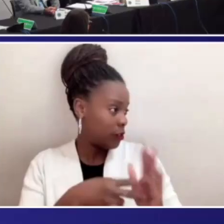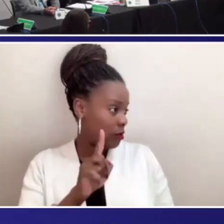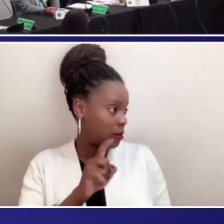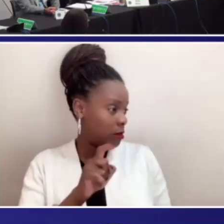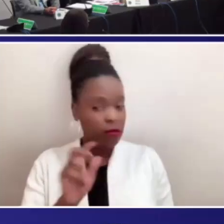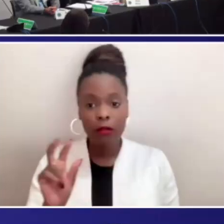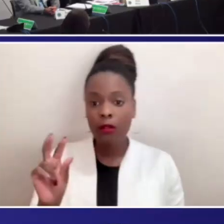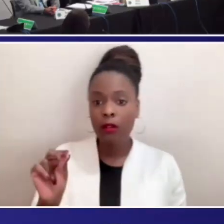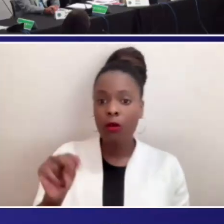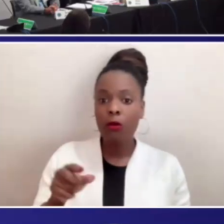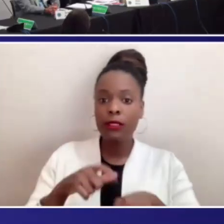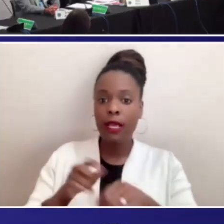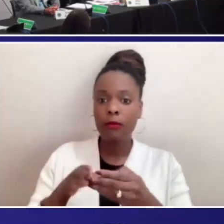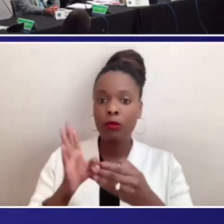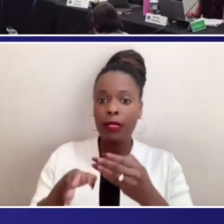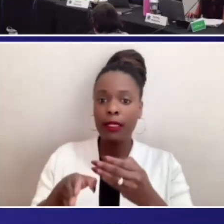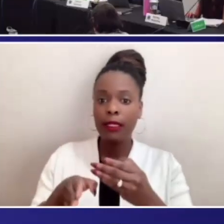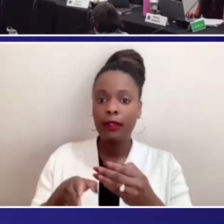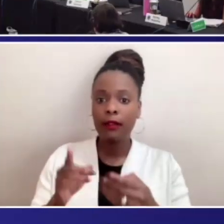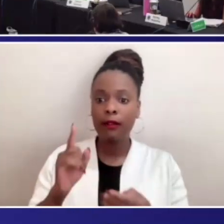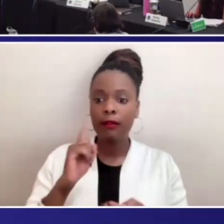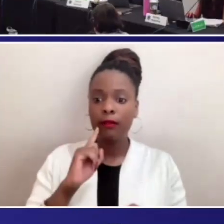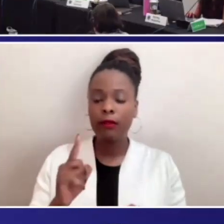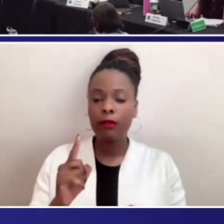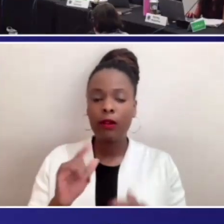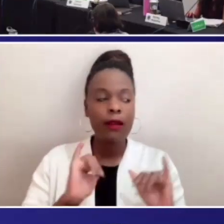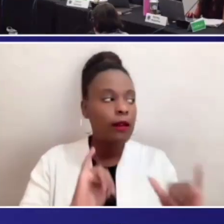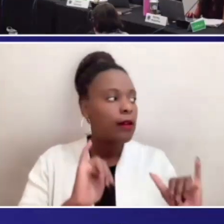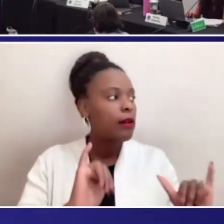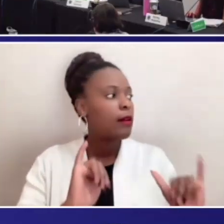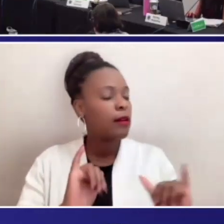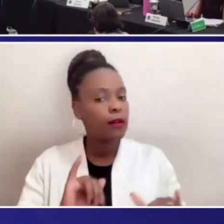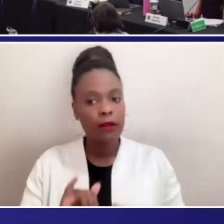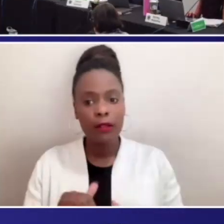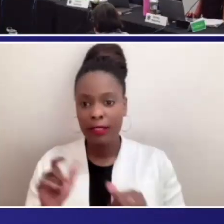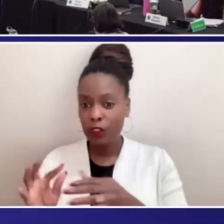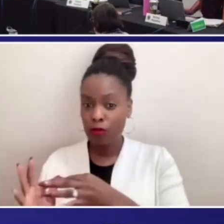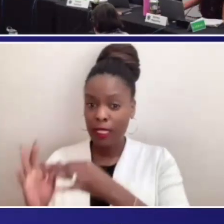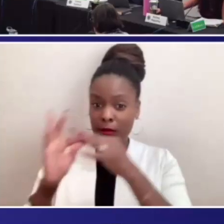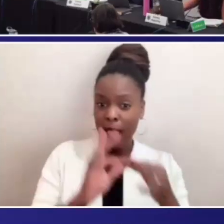Time to completion for -- would this, would this relate back to the legacy students?